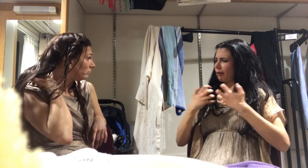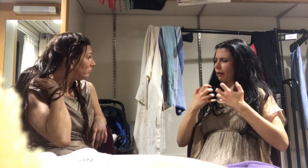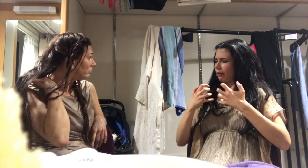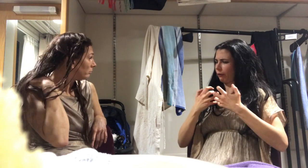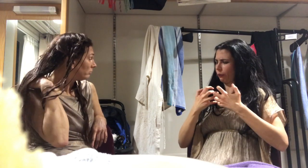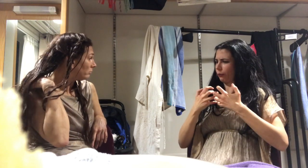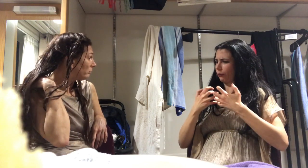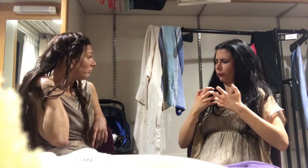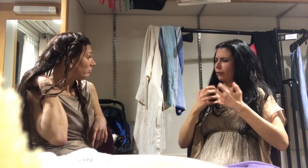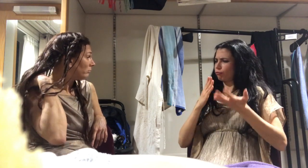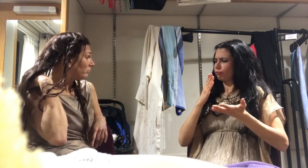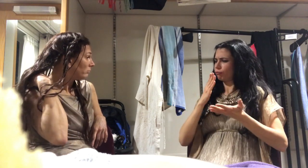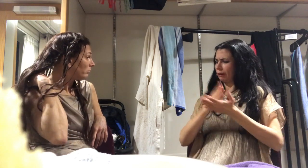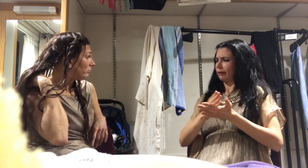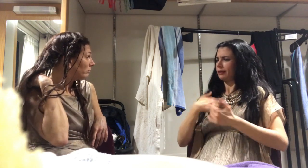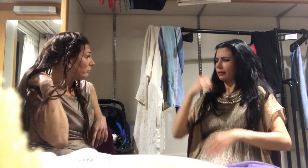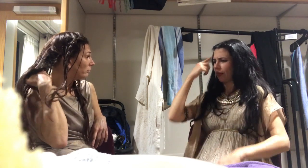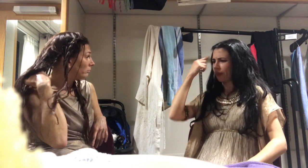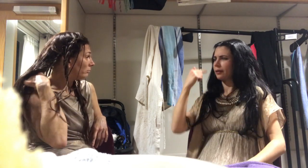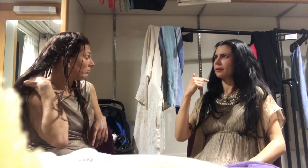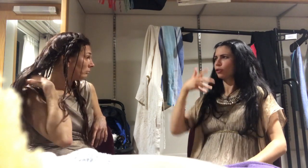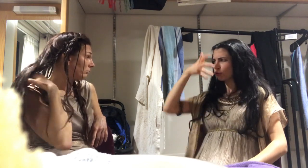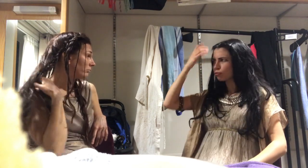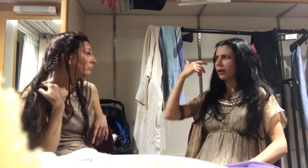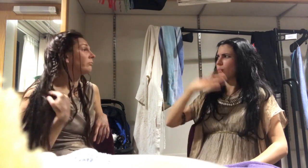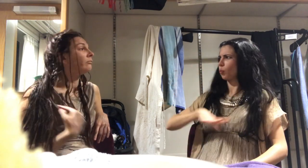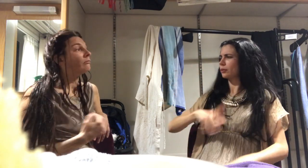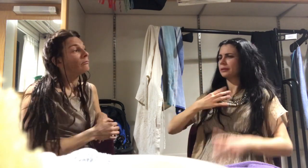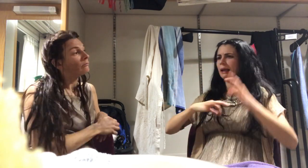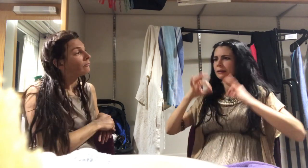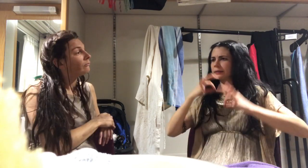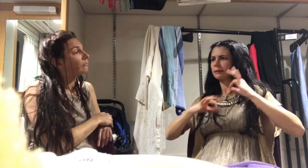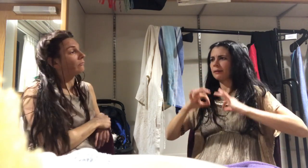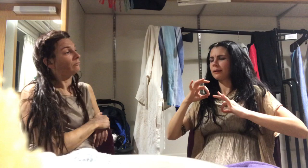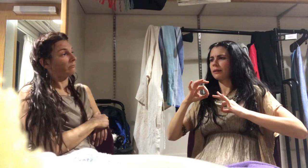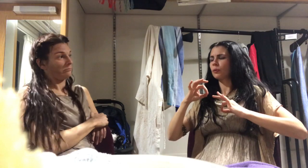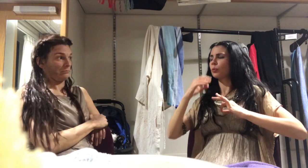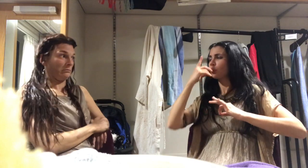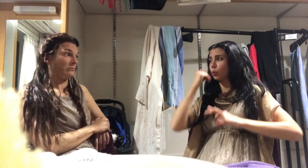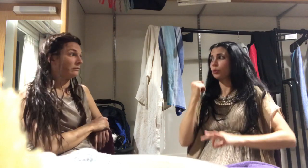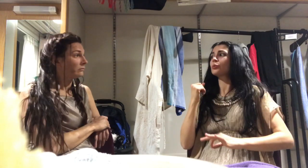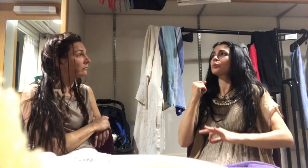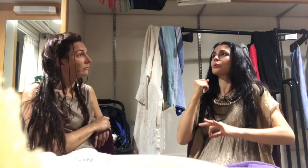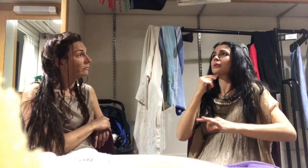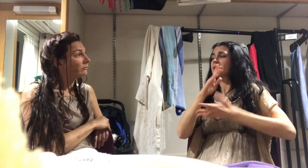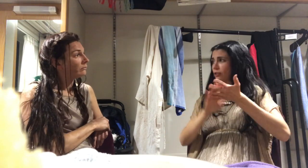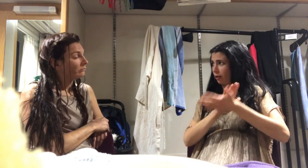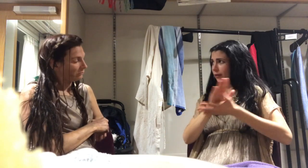It started with, well I think, Greg wanted an actor who could sign,